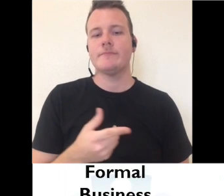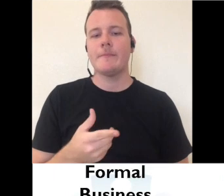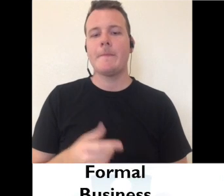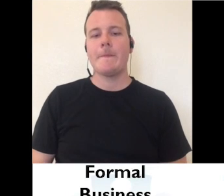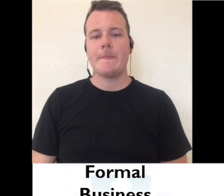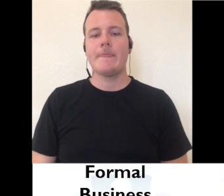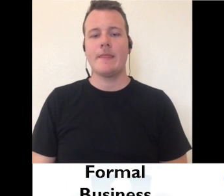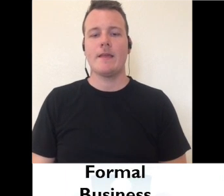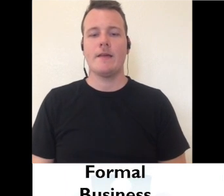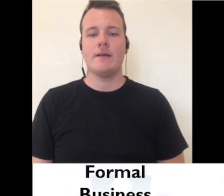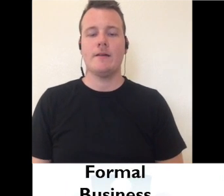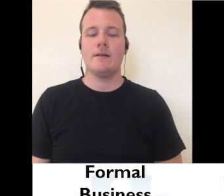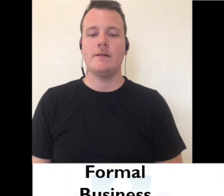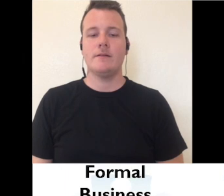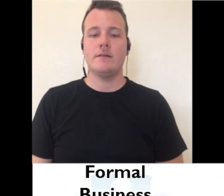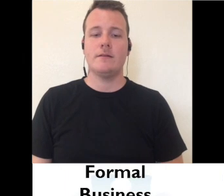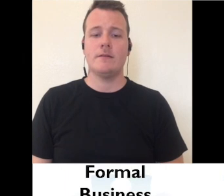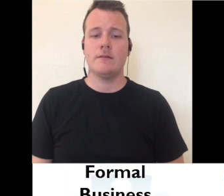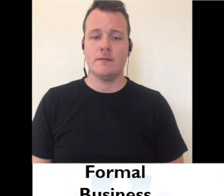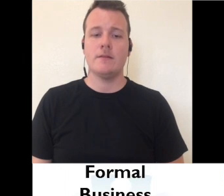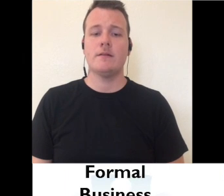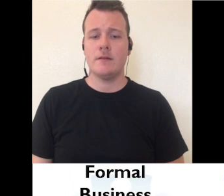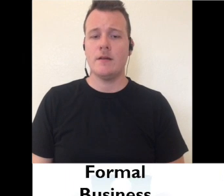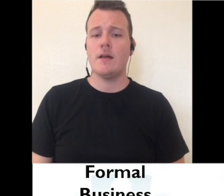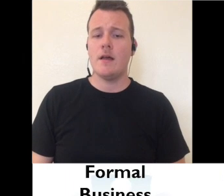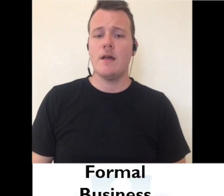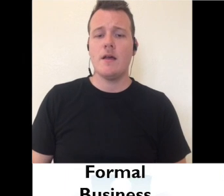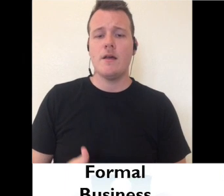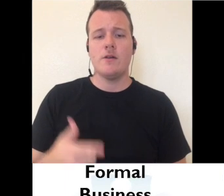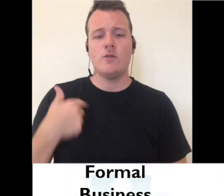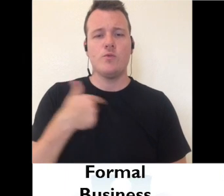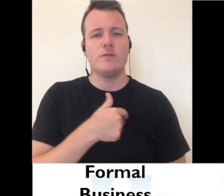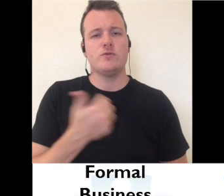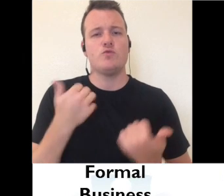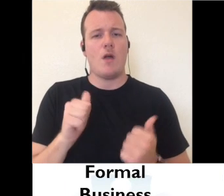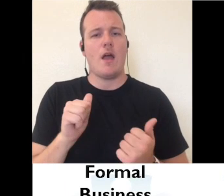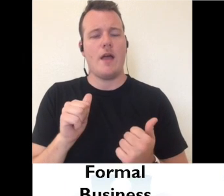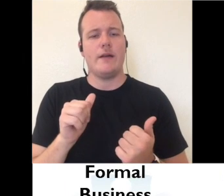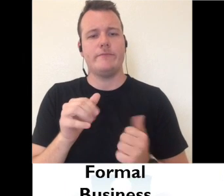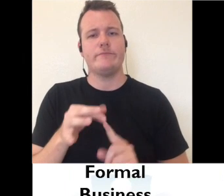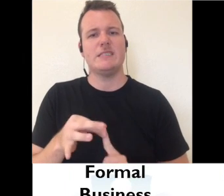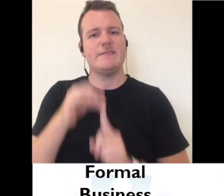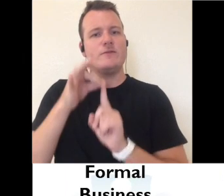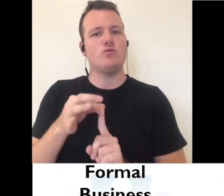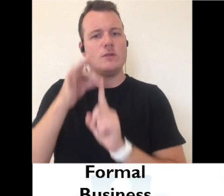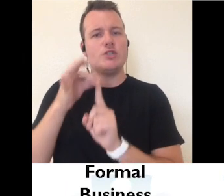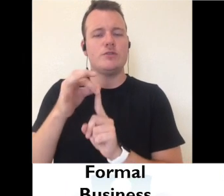But so is your- how different is your practice, you know. What does it look like?